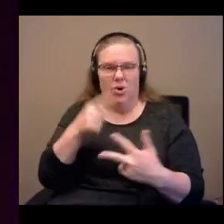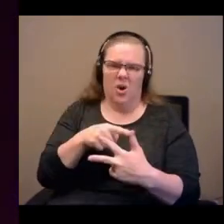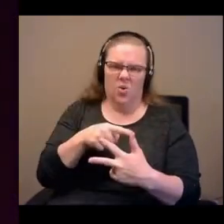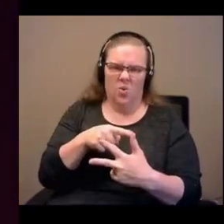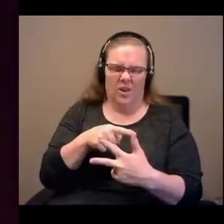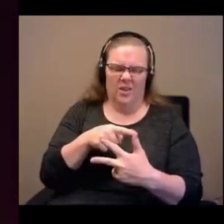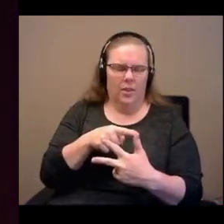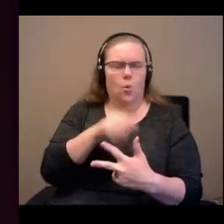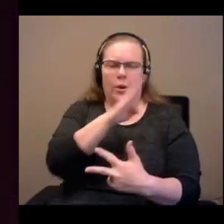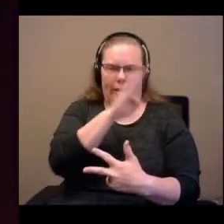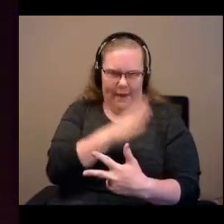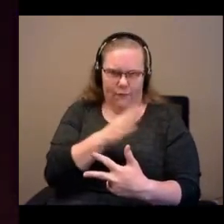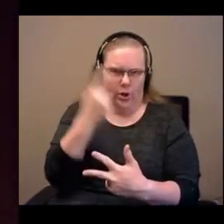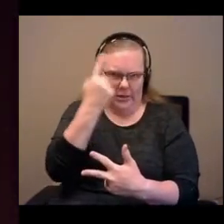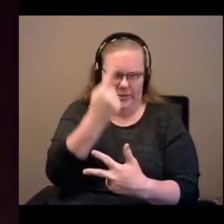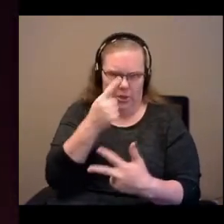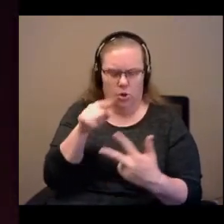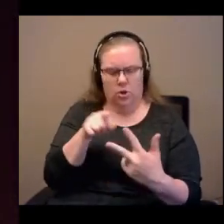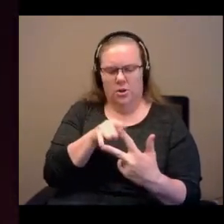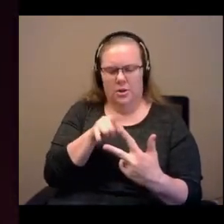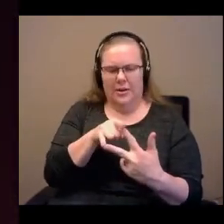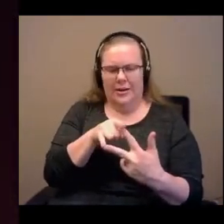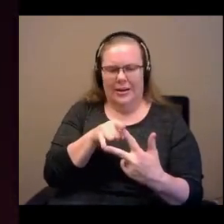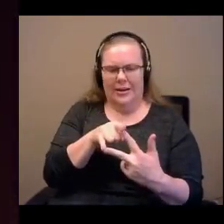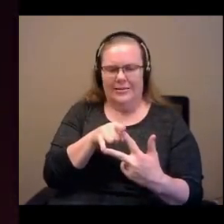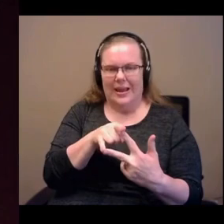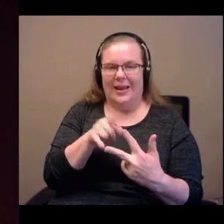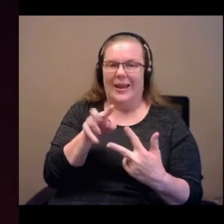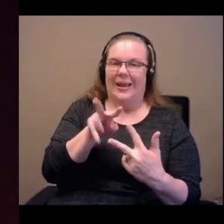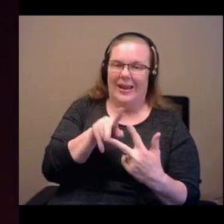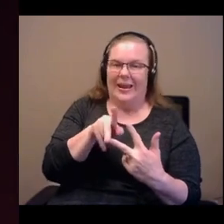saying, “This is a yes/no choice,” it becomes an either/or choice, and they focus on those two